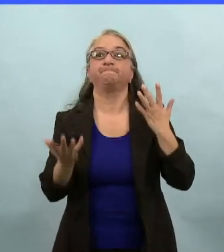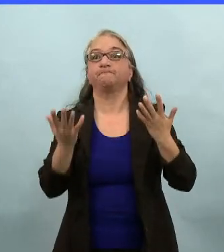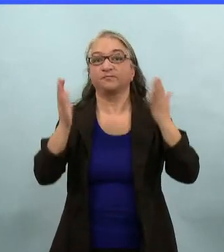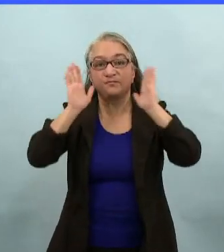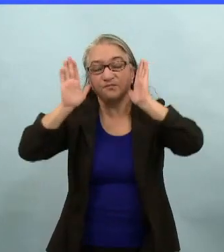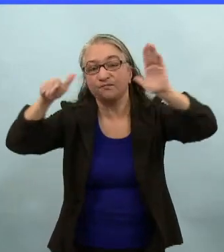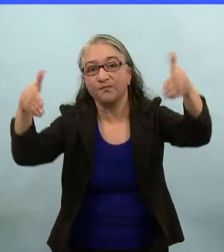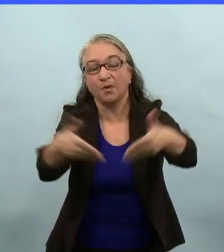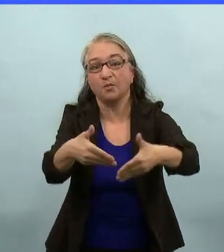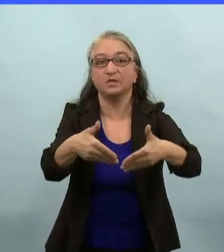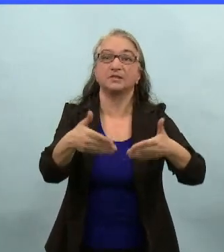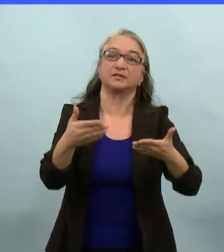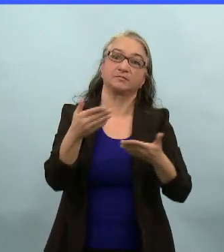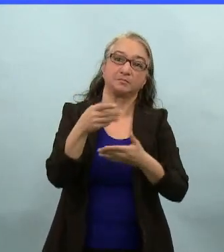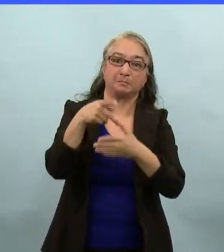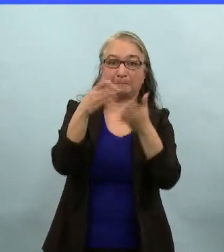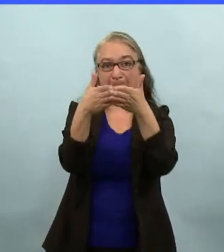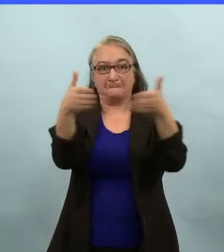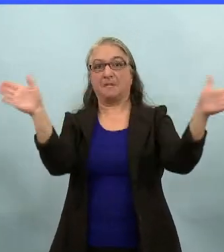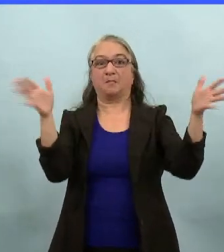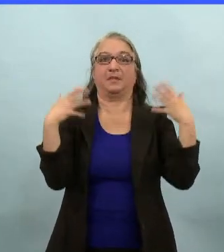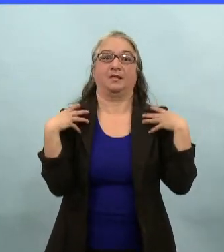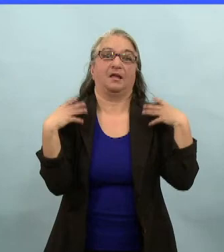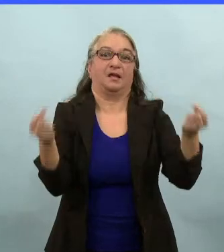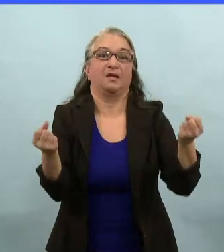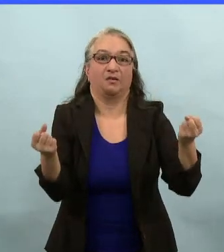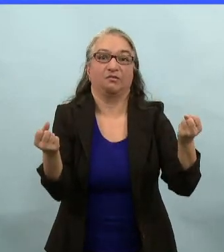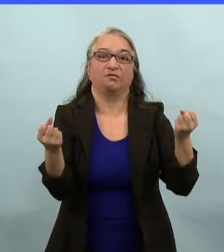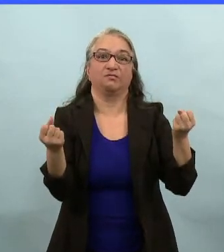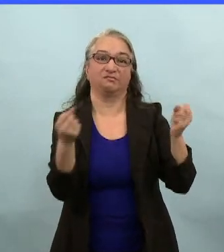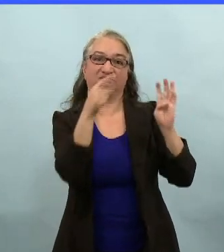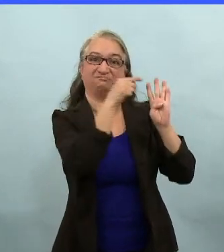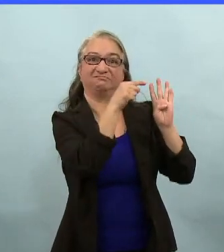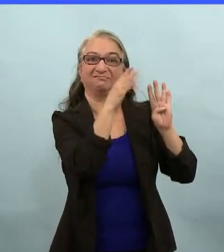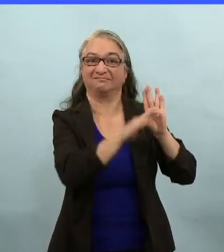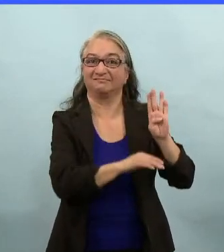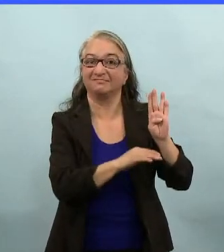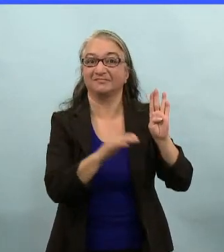health and that's a lot of responsibility in one place and i think what we need is to go and have a